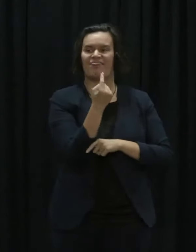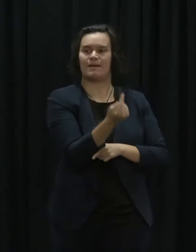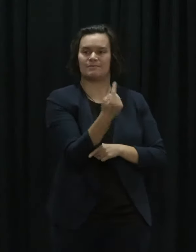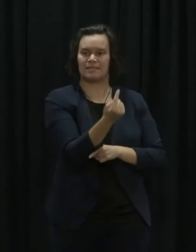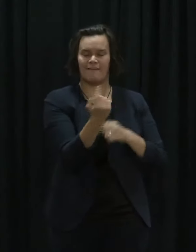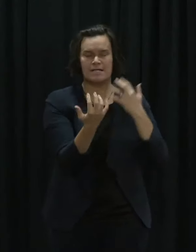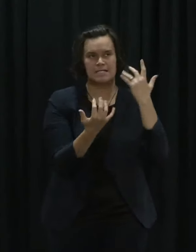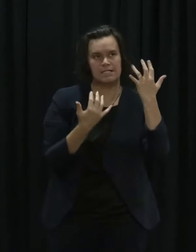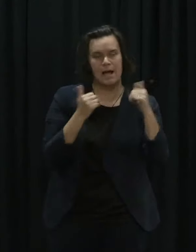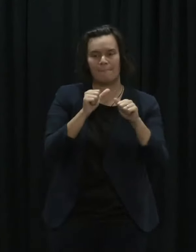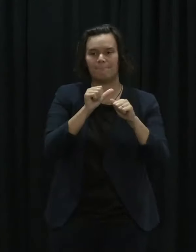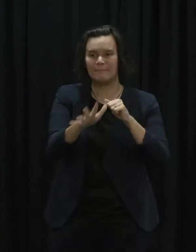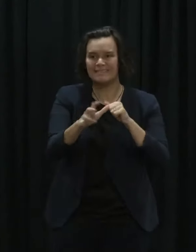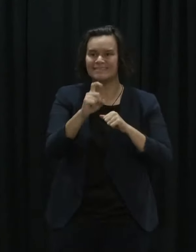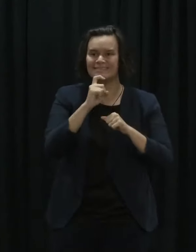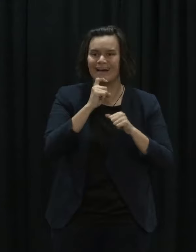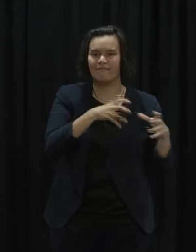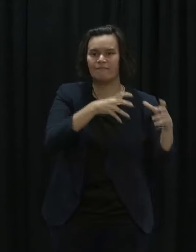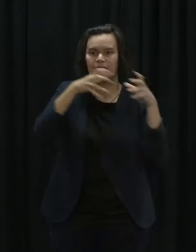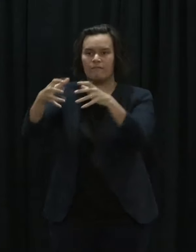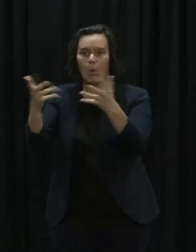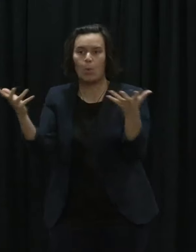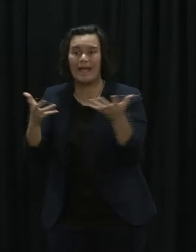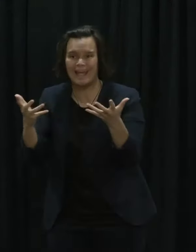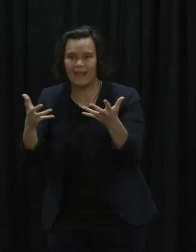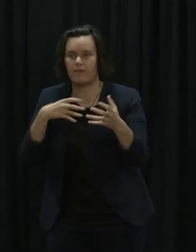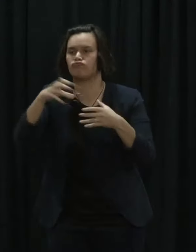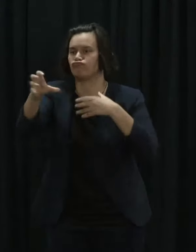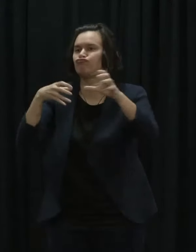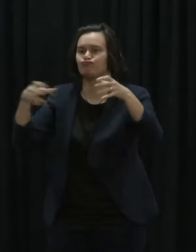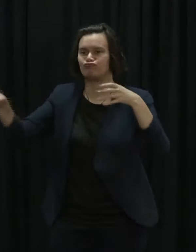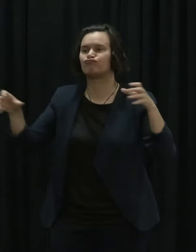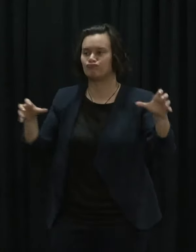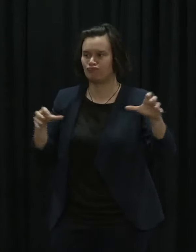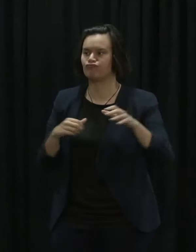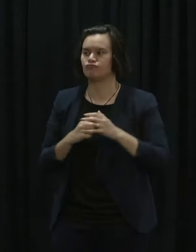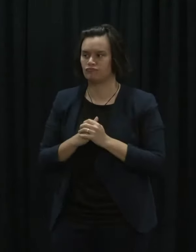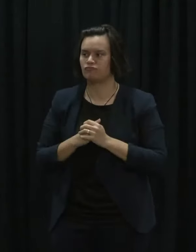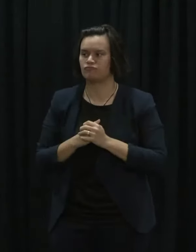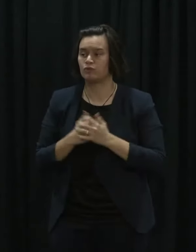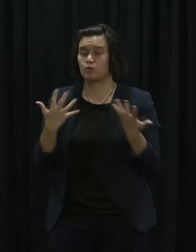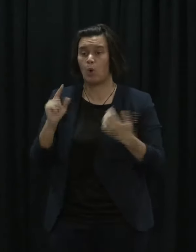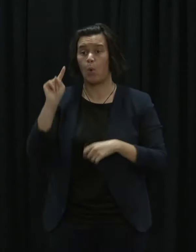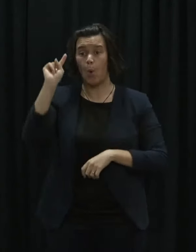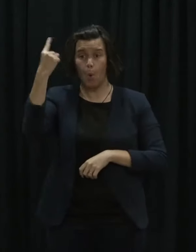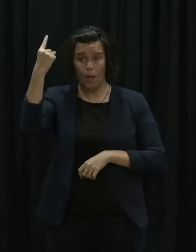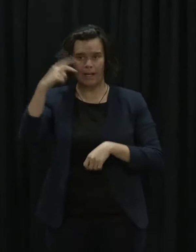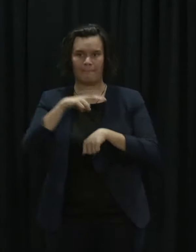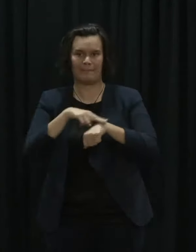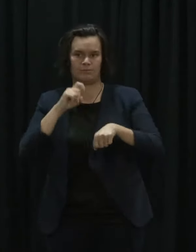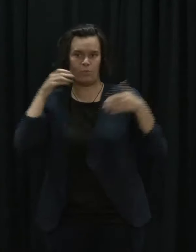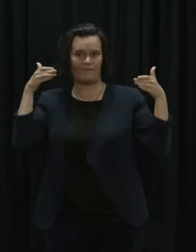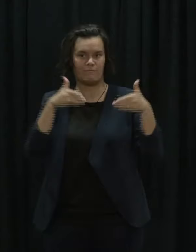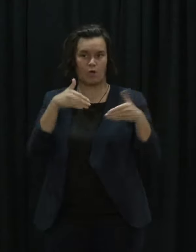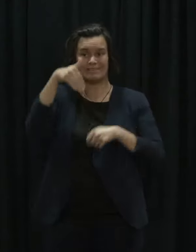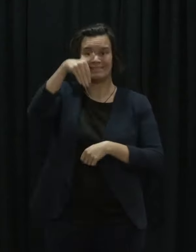congregate and police made